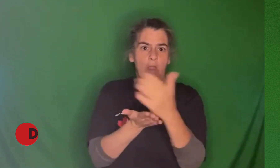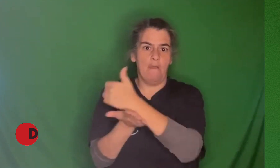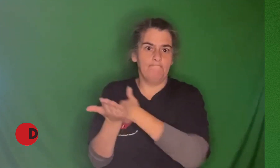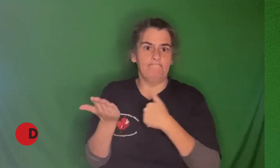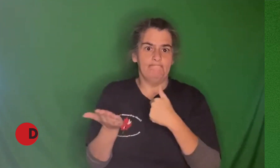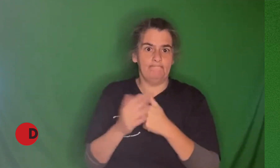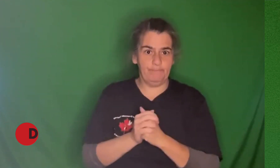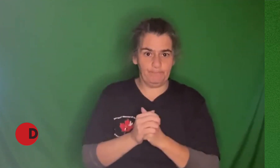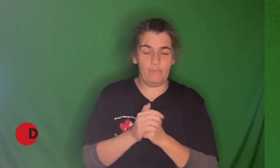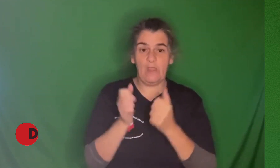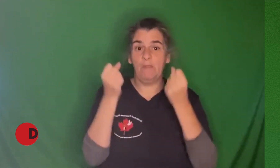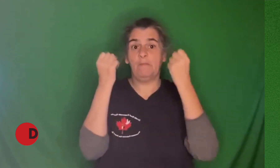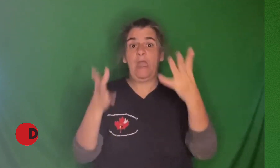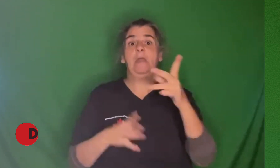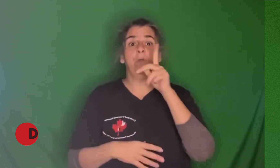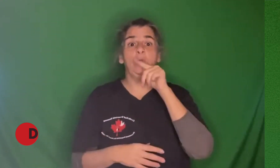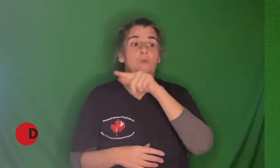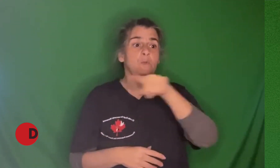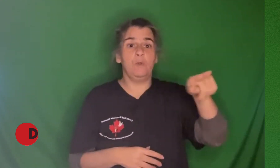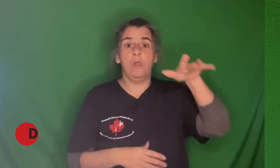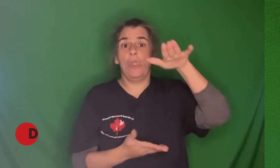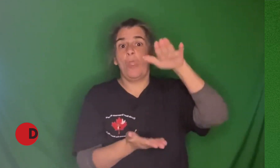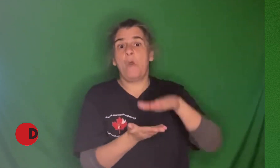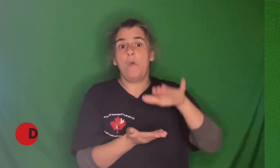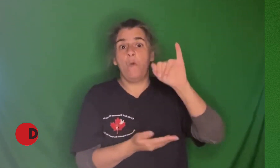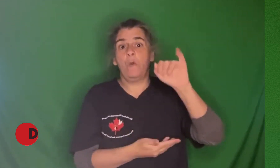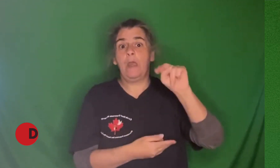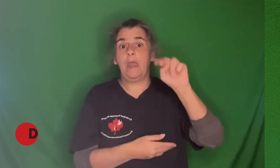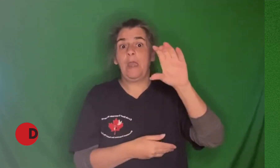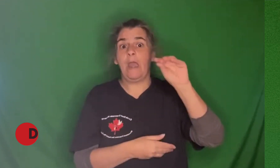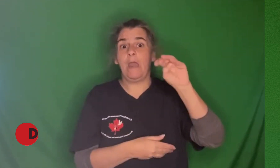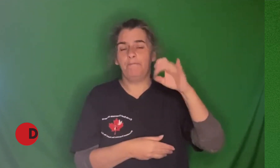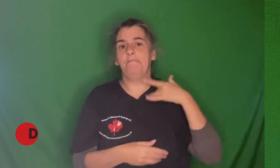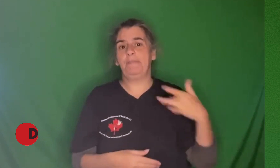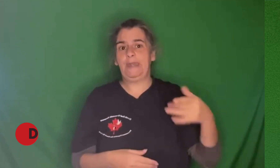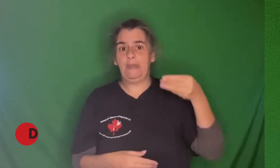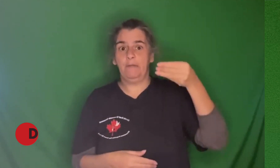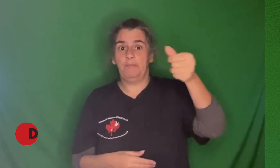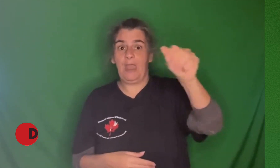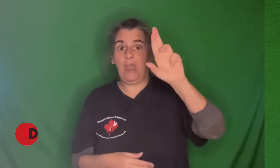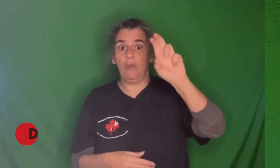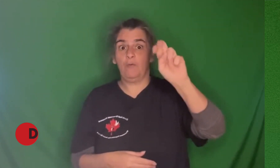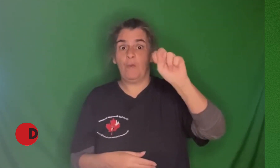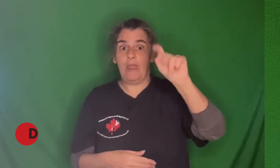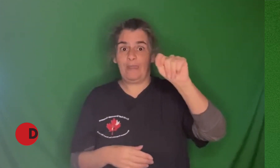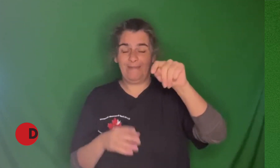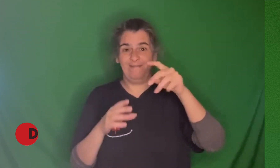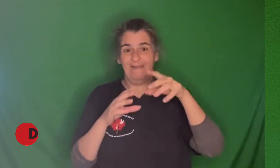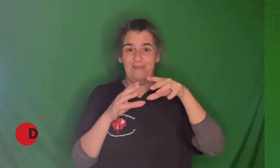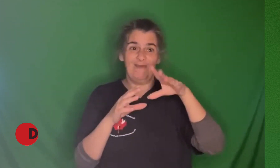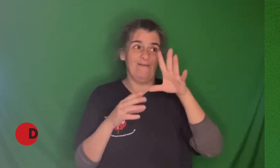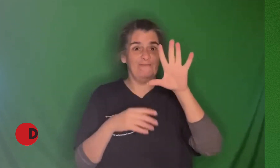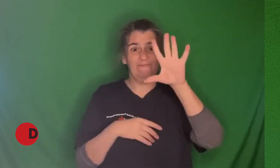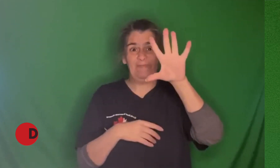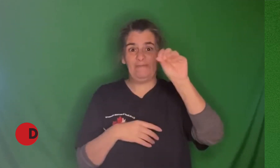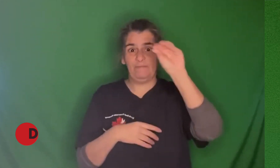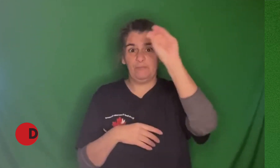amounts according to income. Many of the people on low incomes